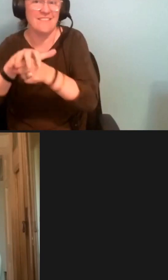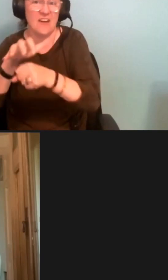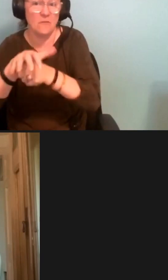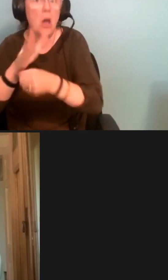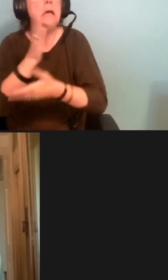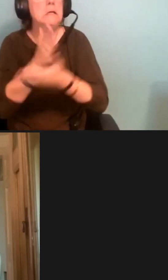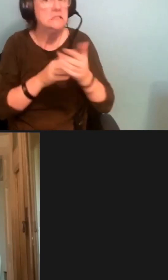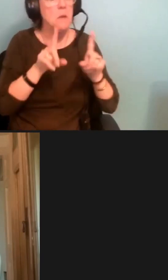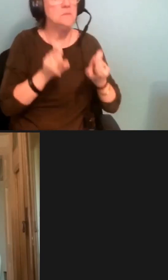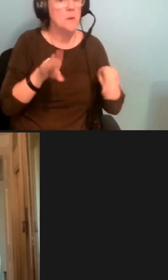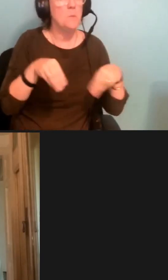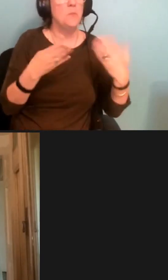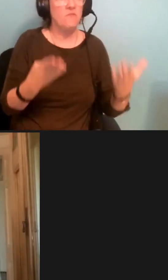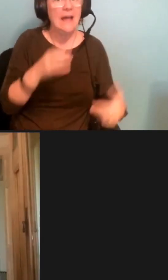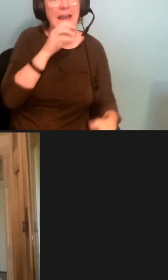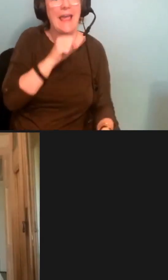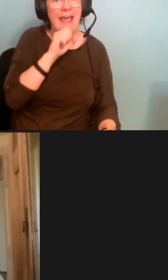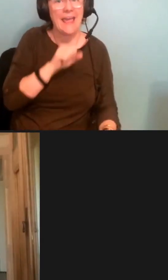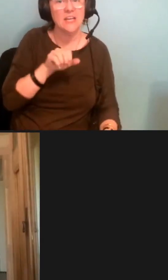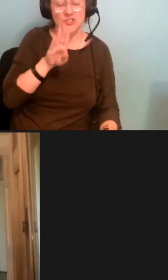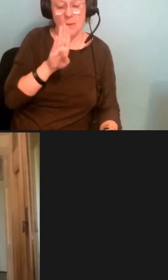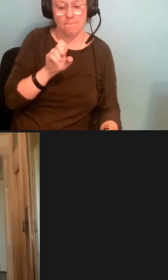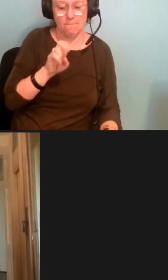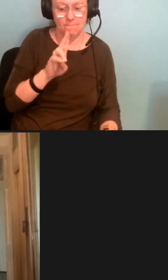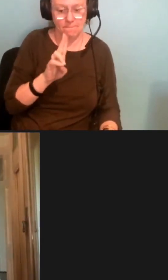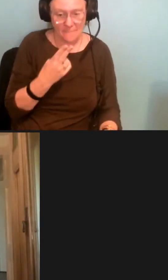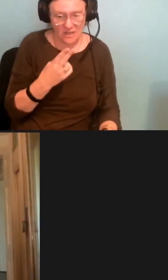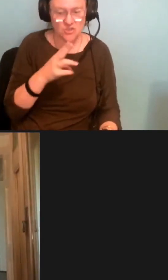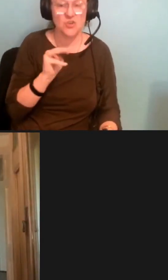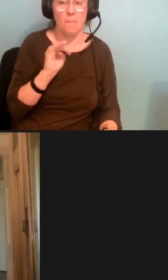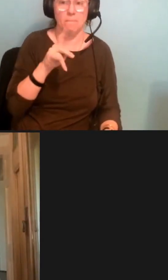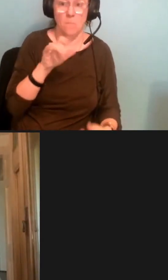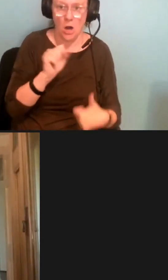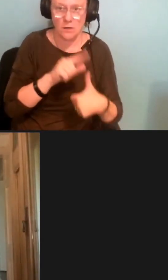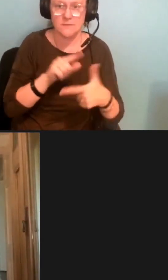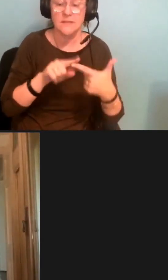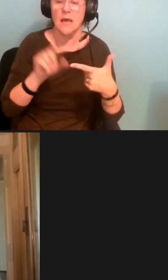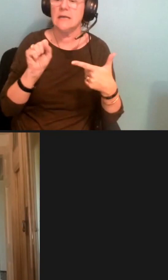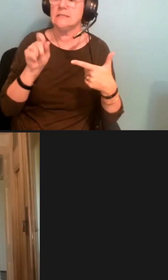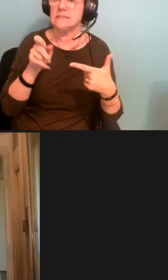benchmarks so we have the vcsl we have the Sky High language development scale